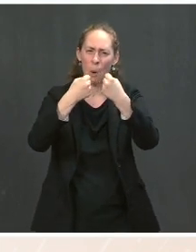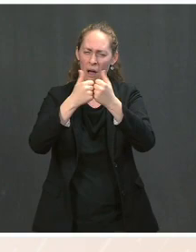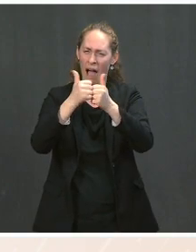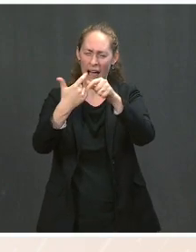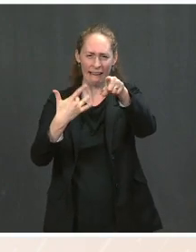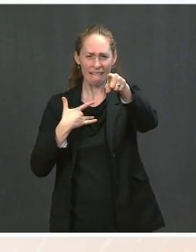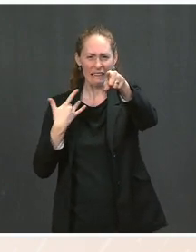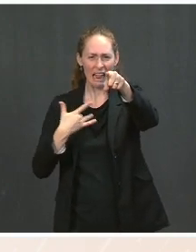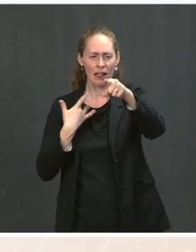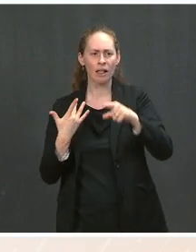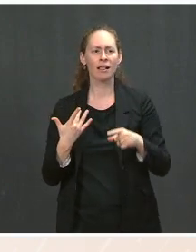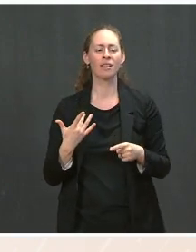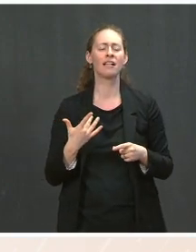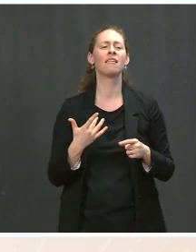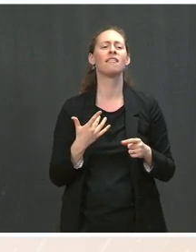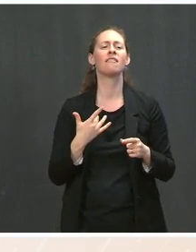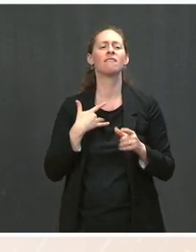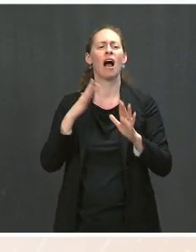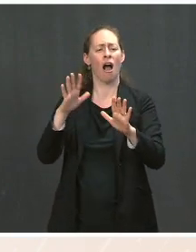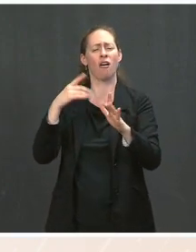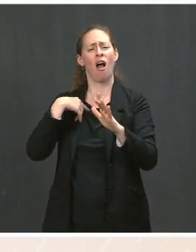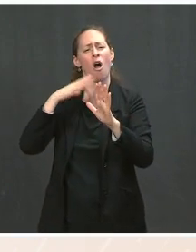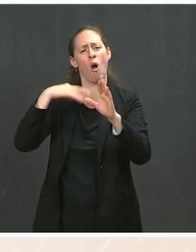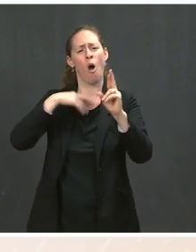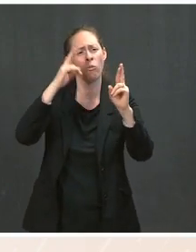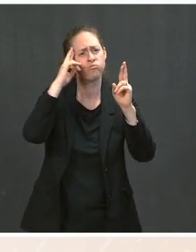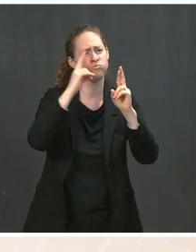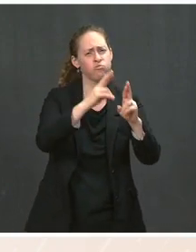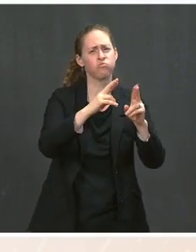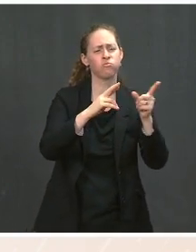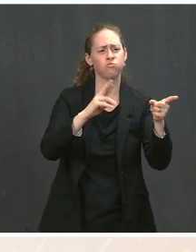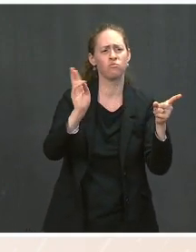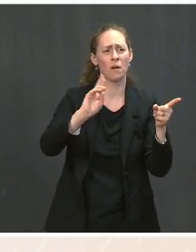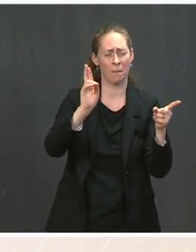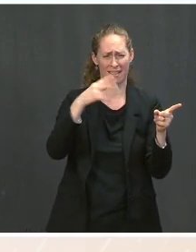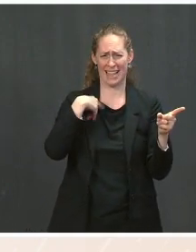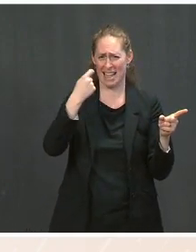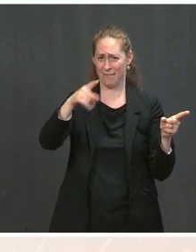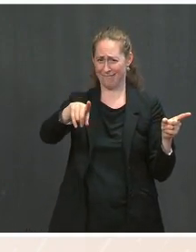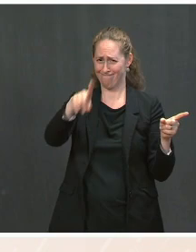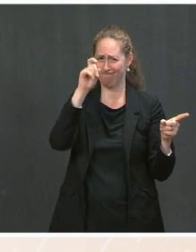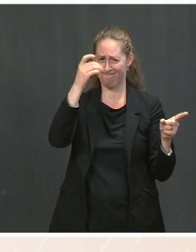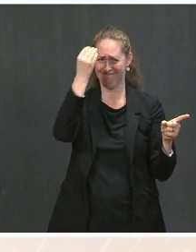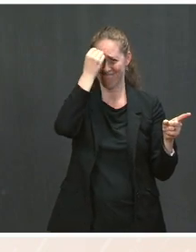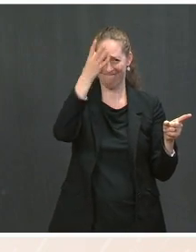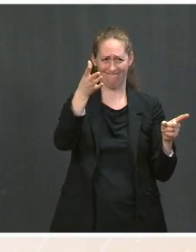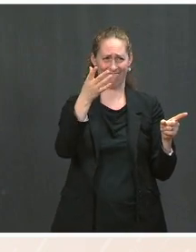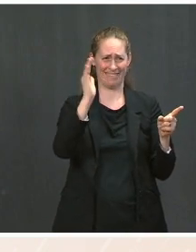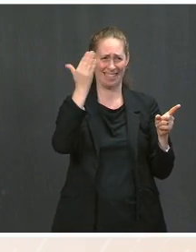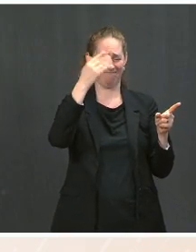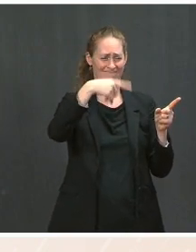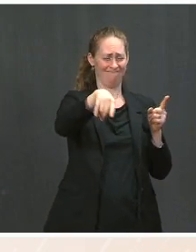but this is -- this confusion is very perplexing to me, I have to be honest, because the current President, who was the Vice President,